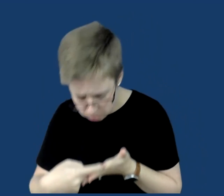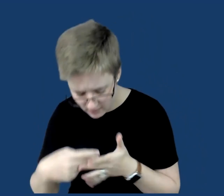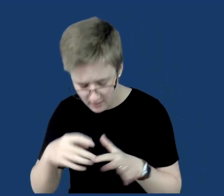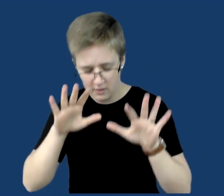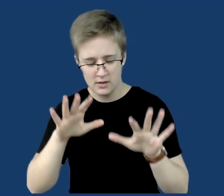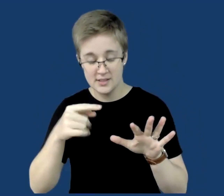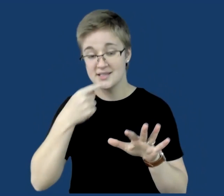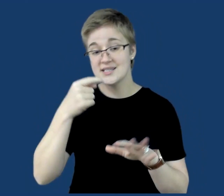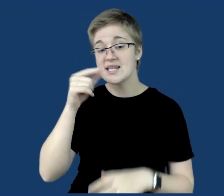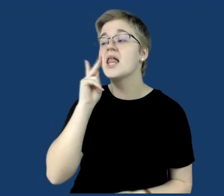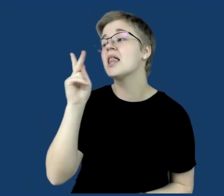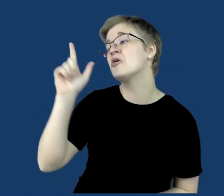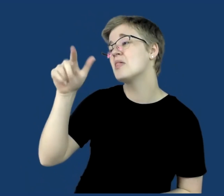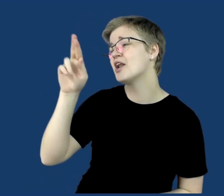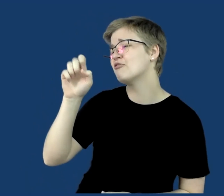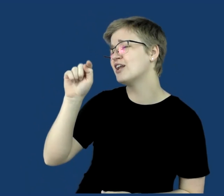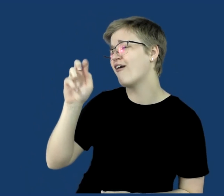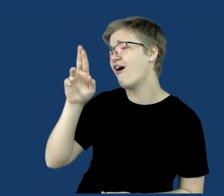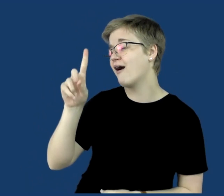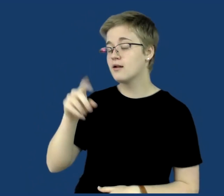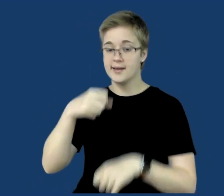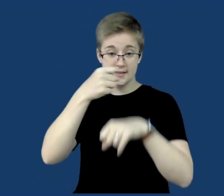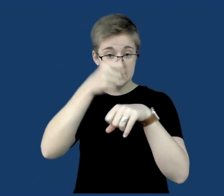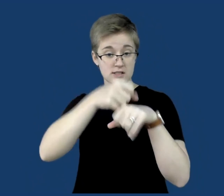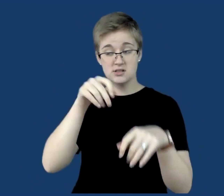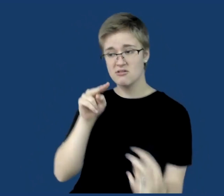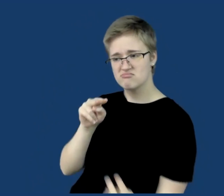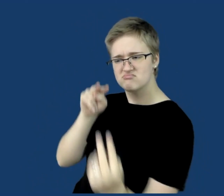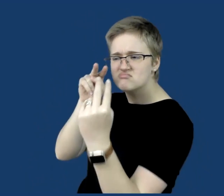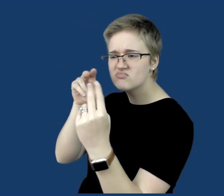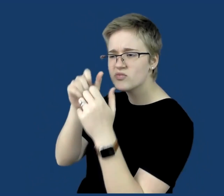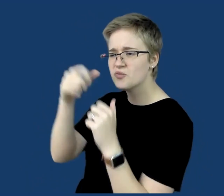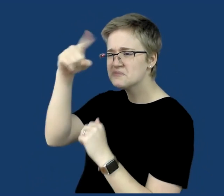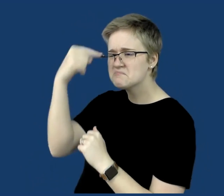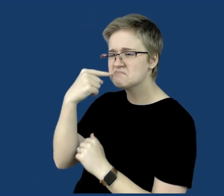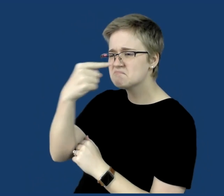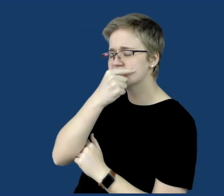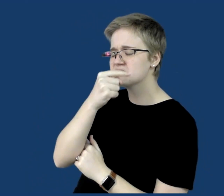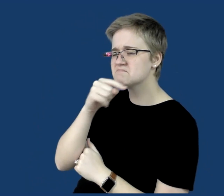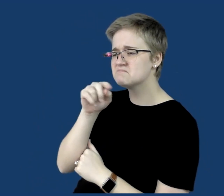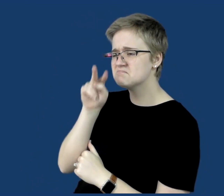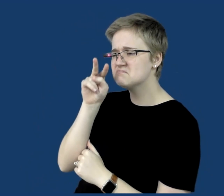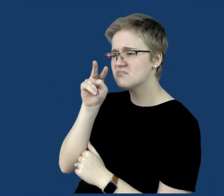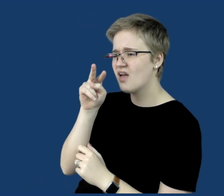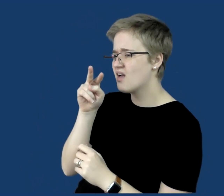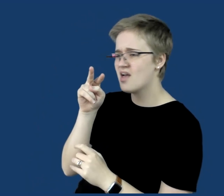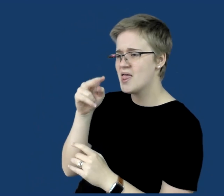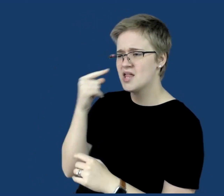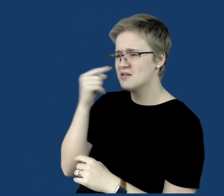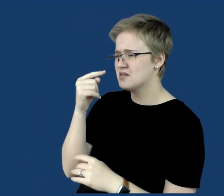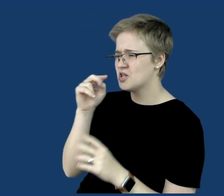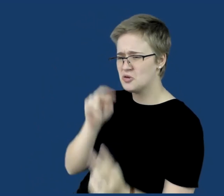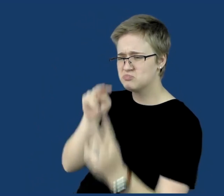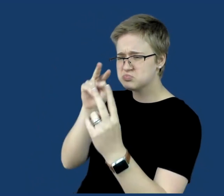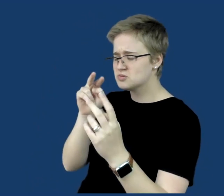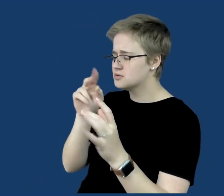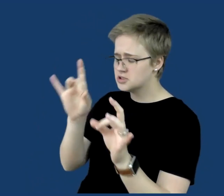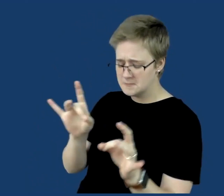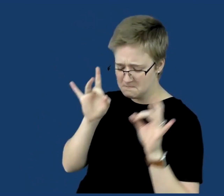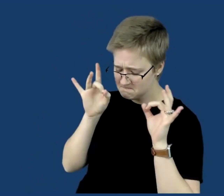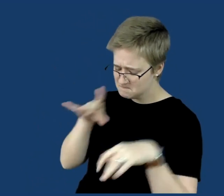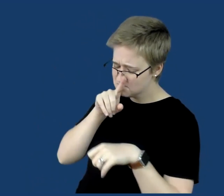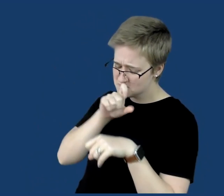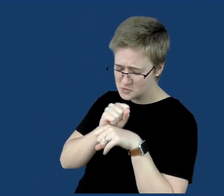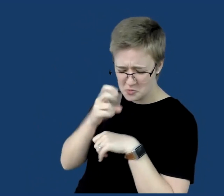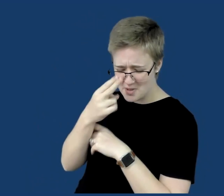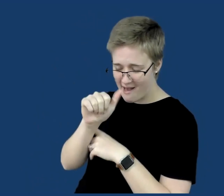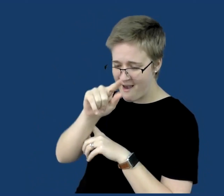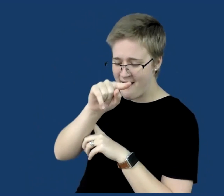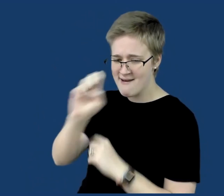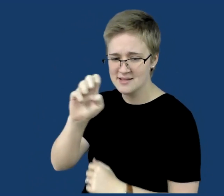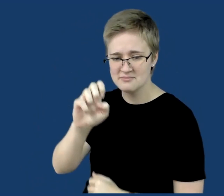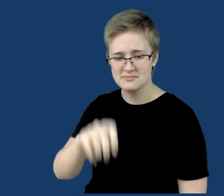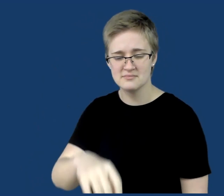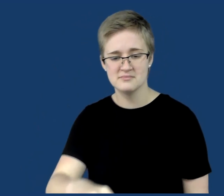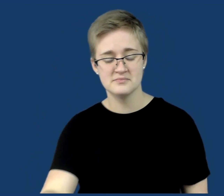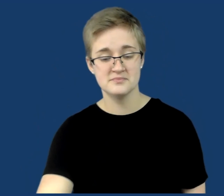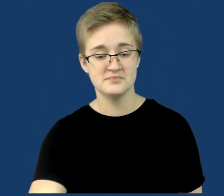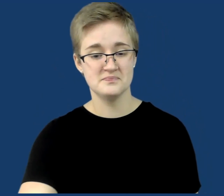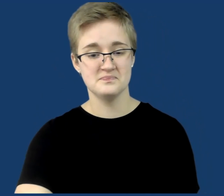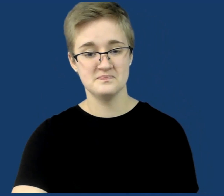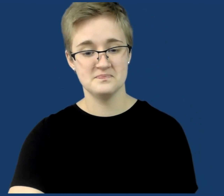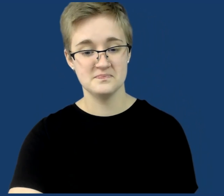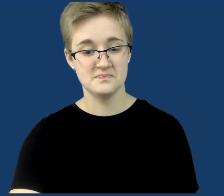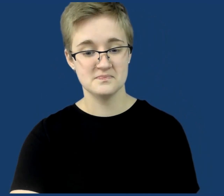retard,” and Sistine looked up at him with her tiny black eyes. She shot him a look of pure hate.